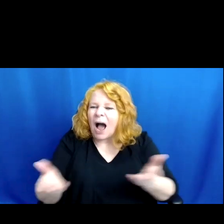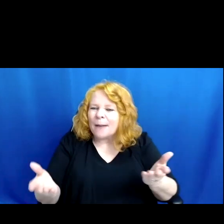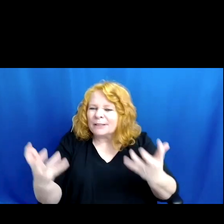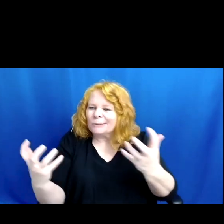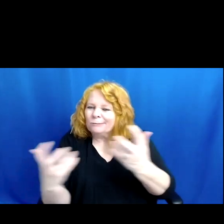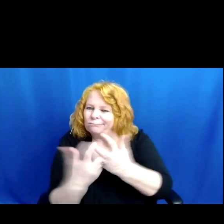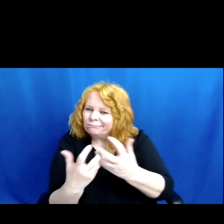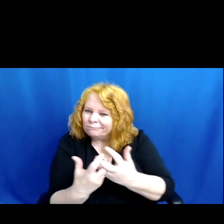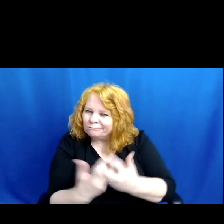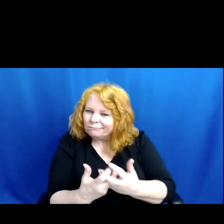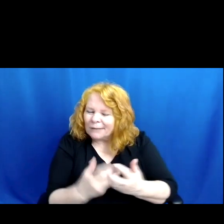Other little ideas.